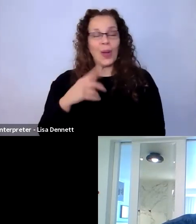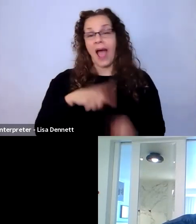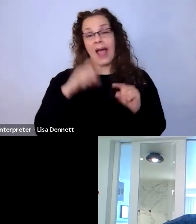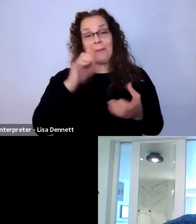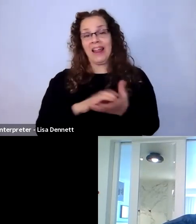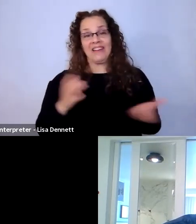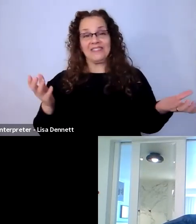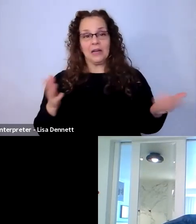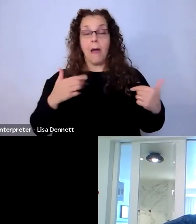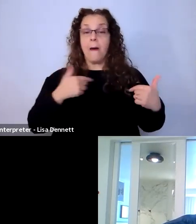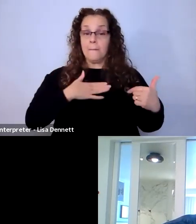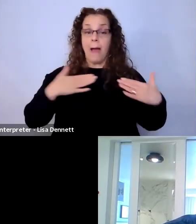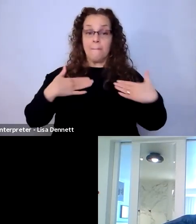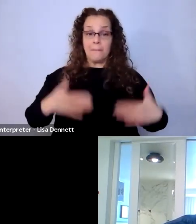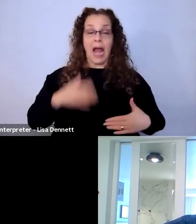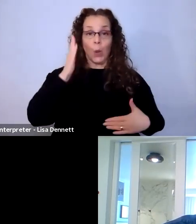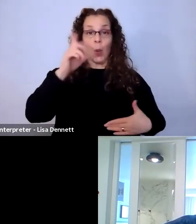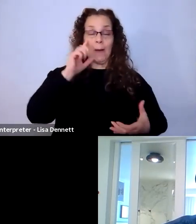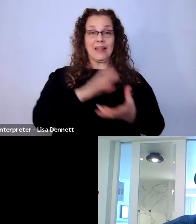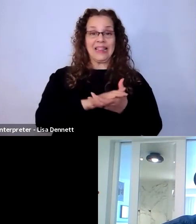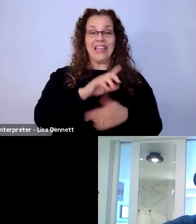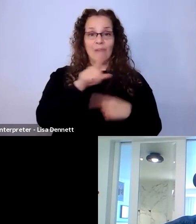My body will believe it once i'm able to get back to regular sleep, but other.